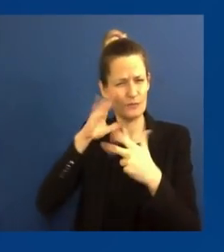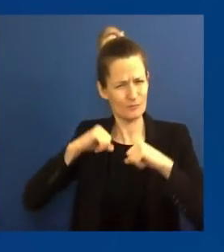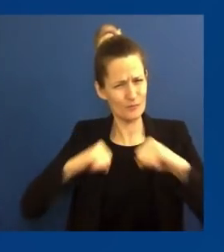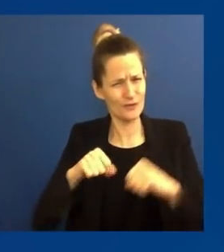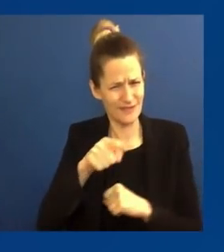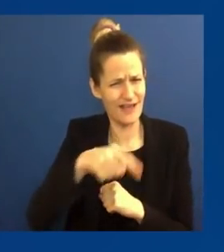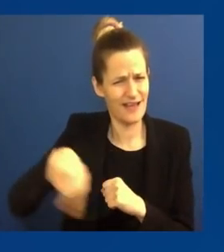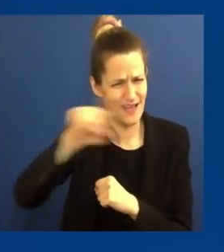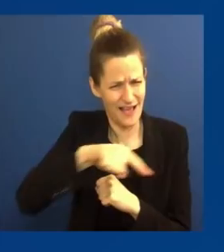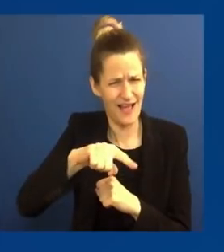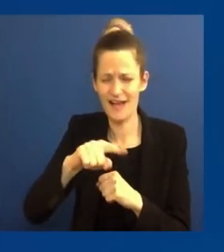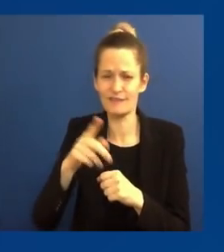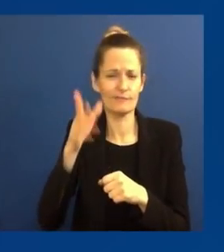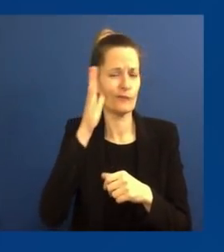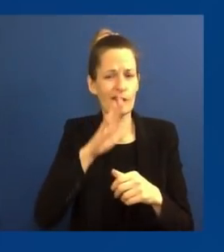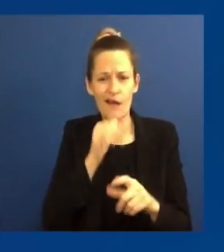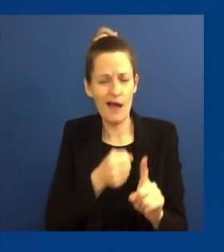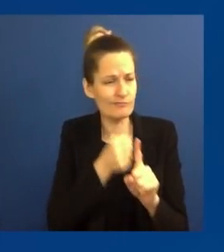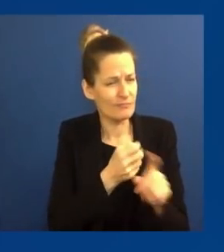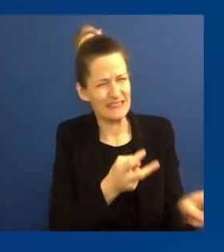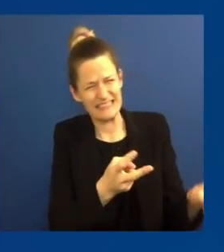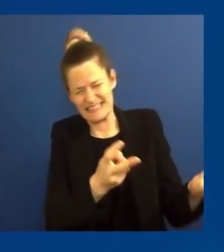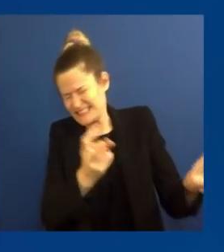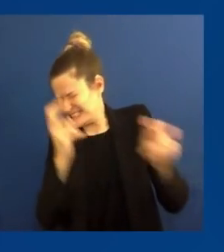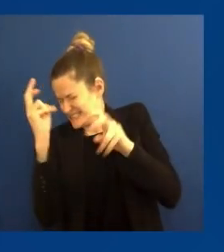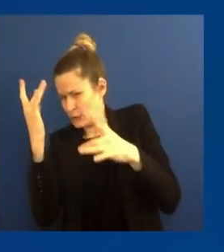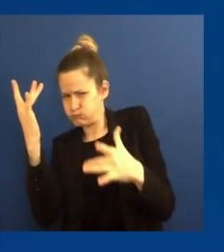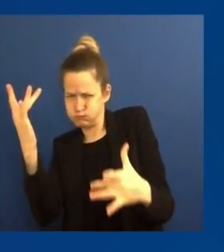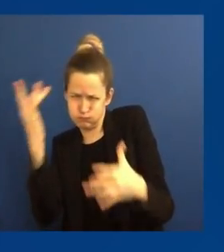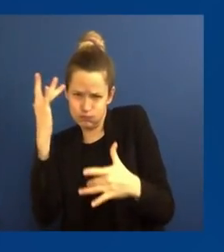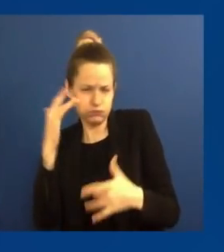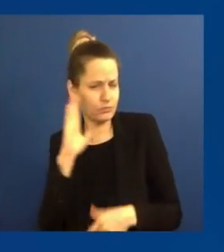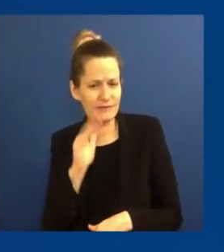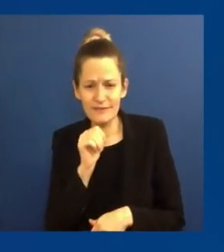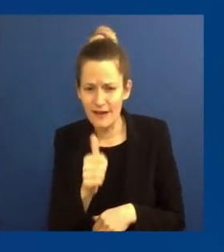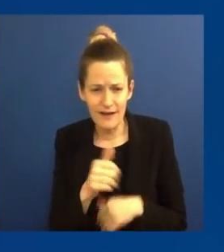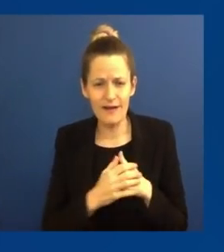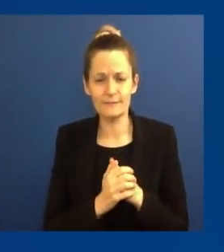The first report published today in CDC's Morbidity and Mortality Weekly Report,